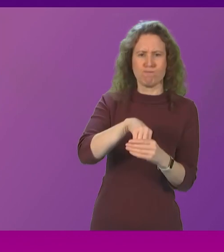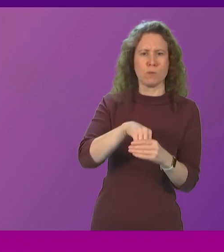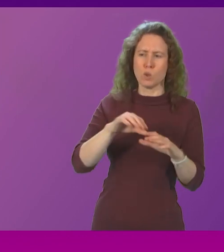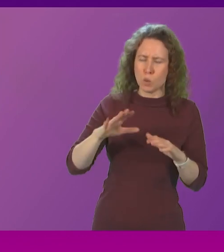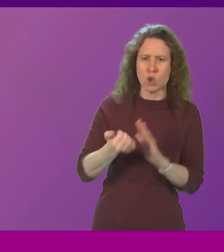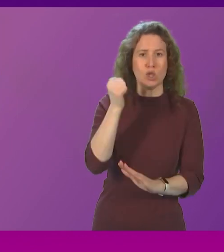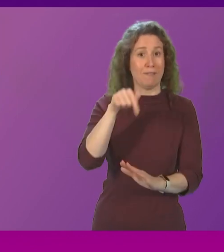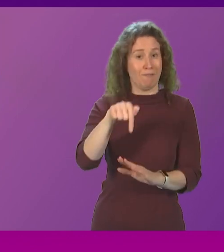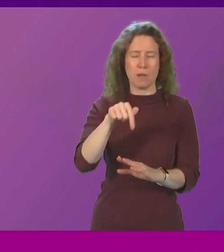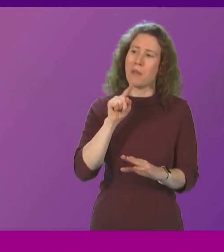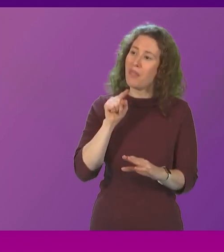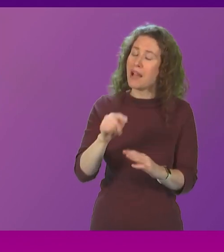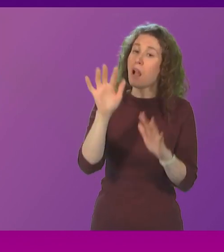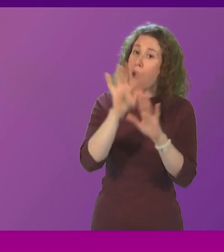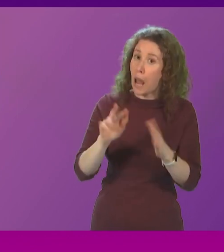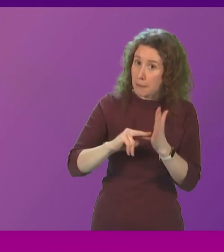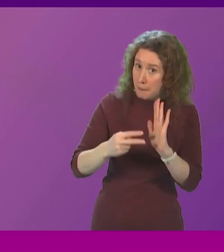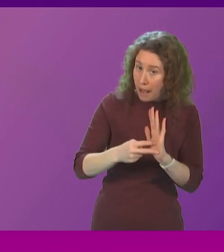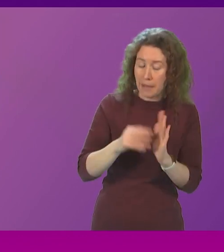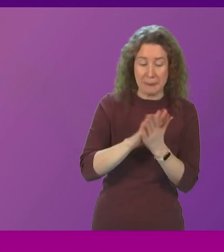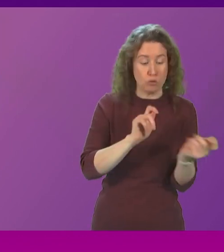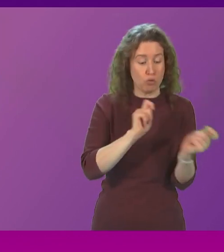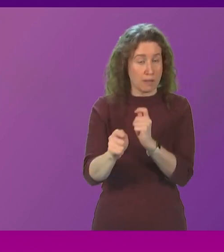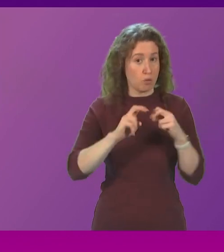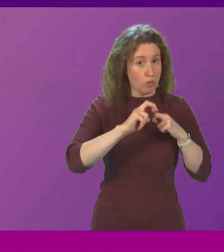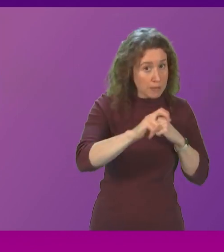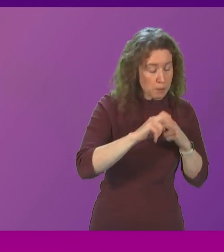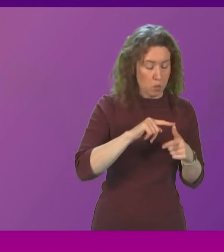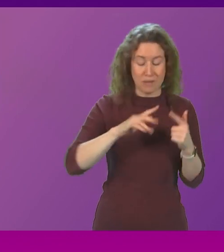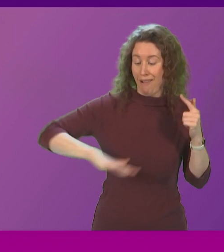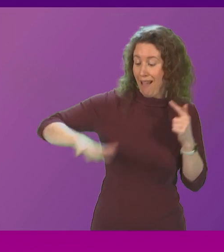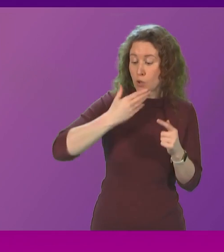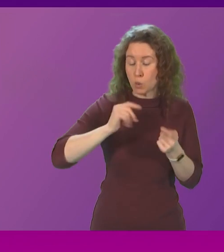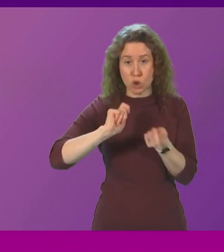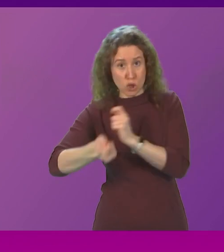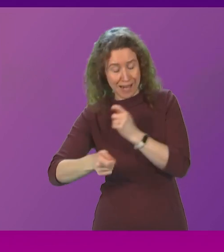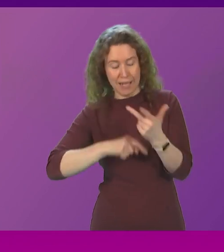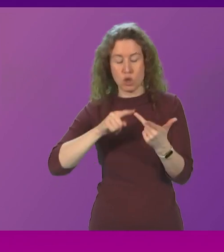It is a plan that will transform transport, reshape land use, radically shift how we keep